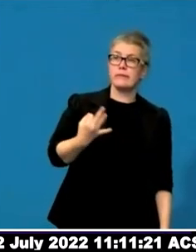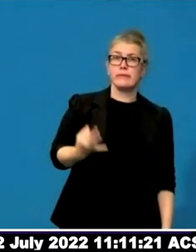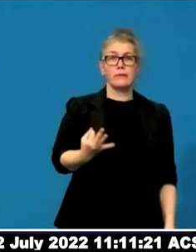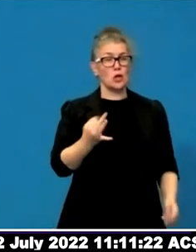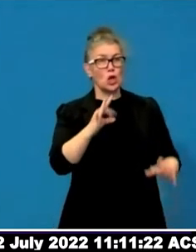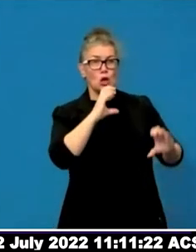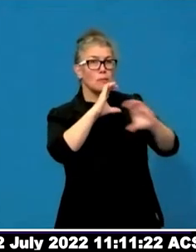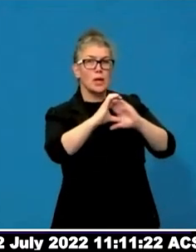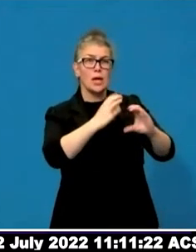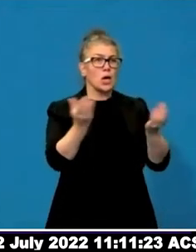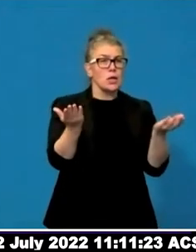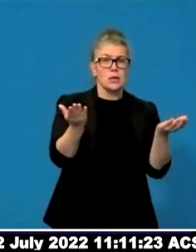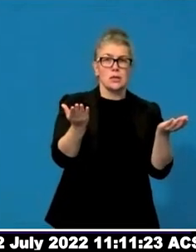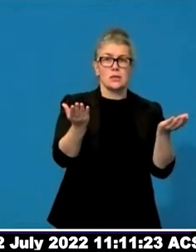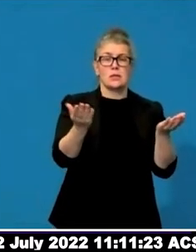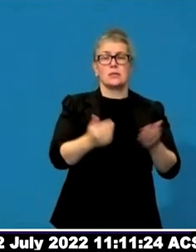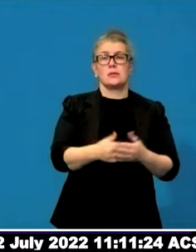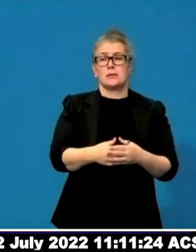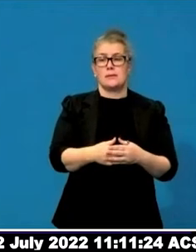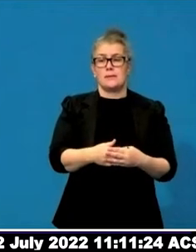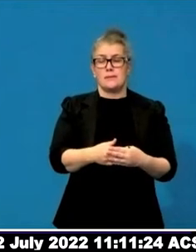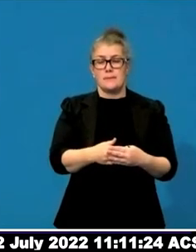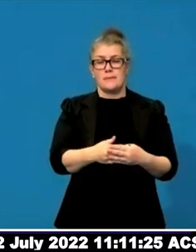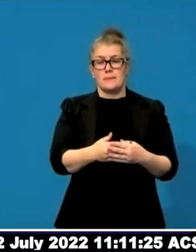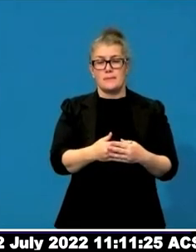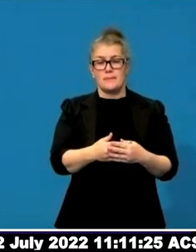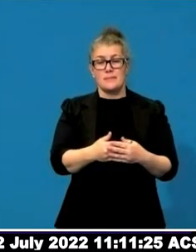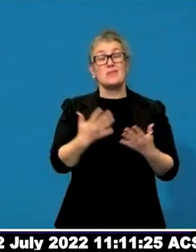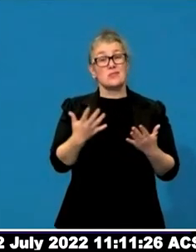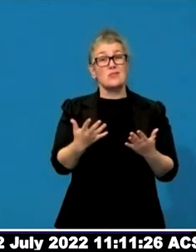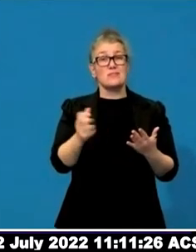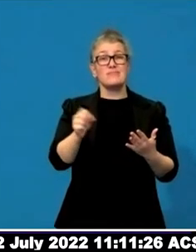However, that being said, I have seen some very complex